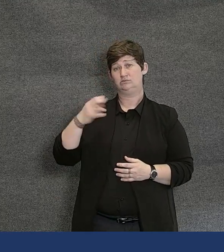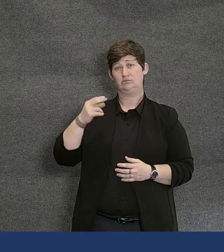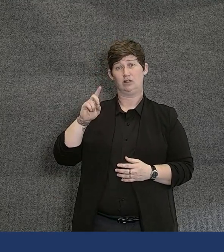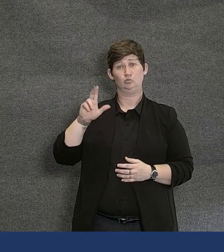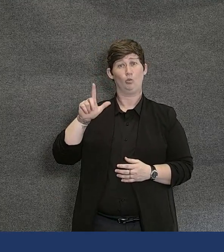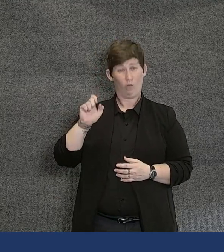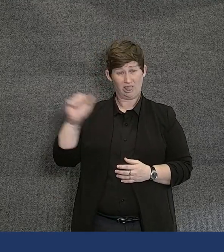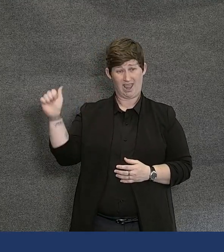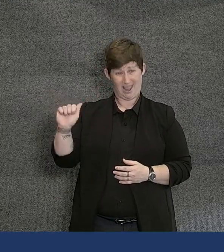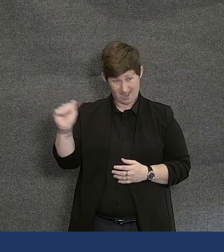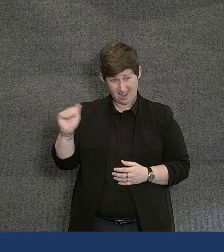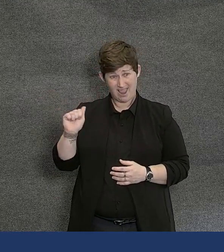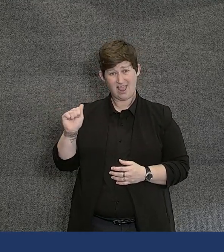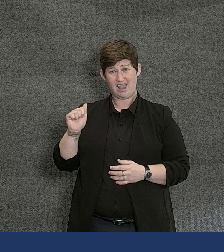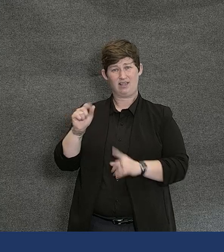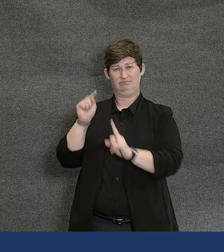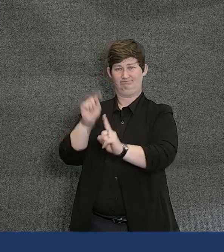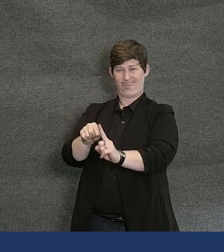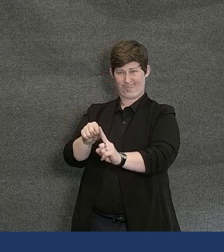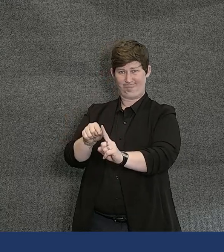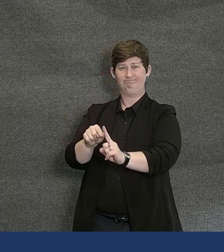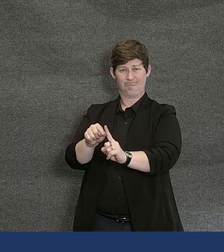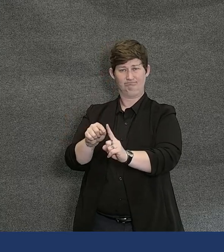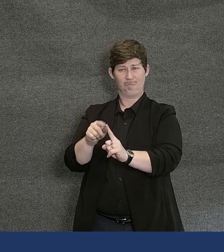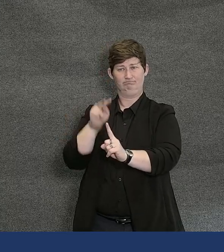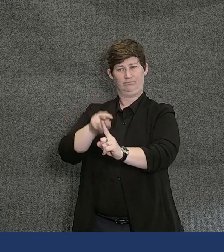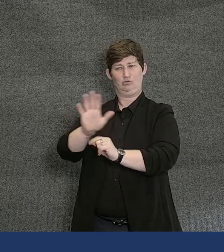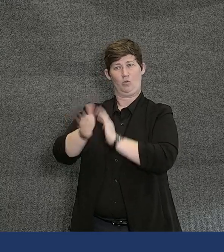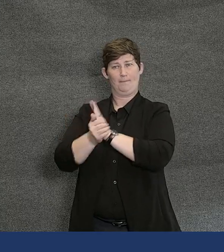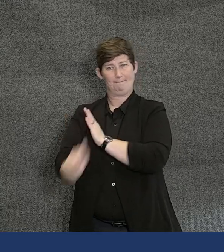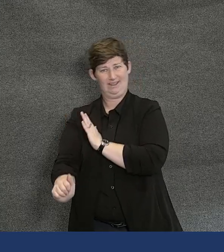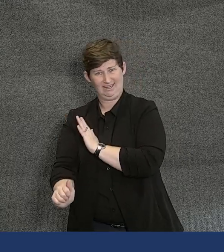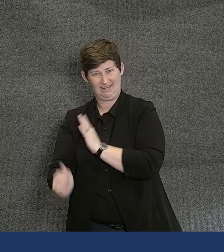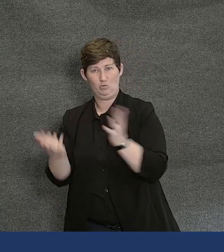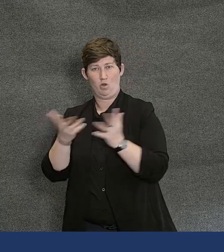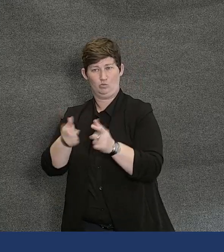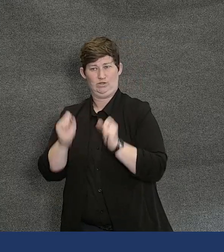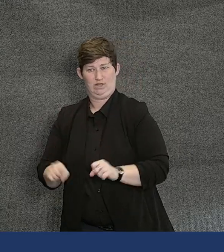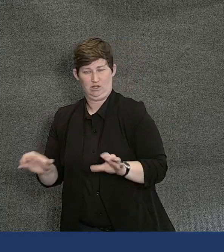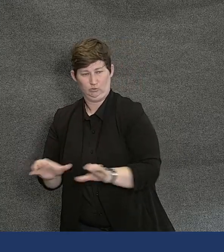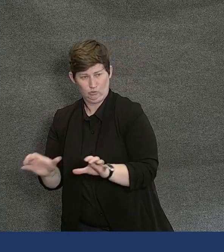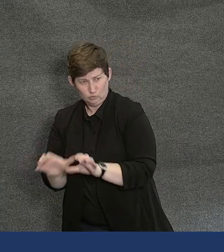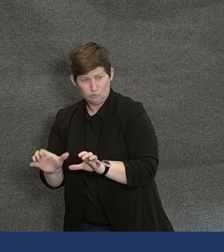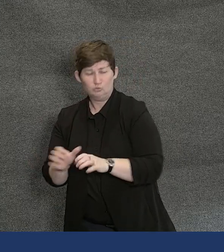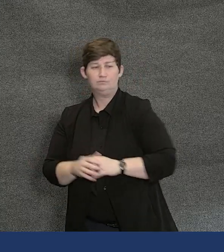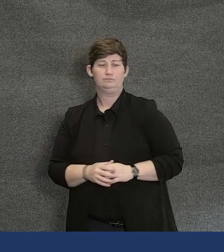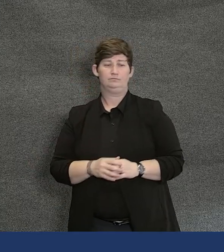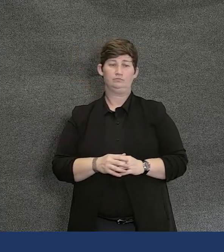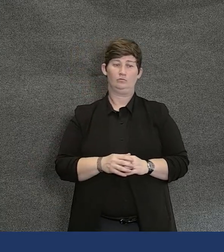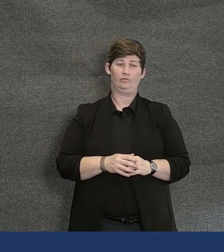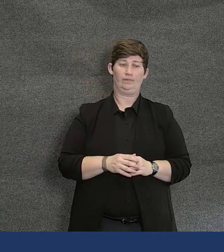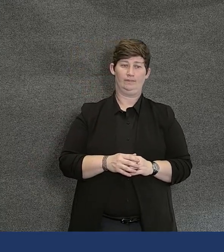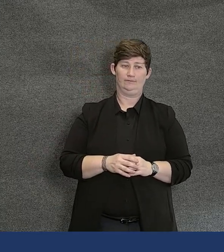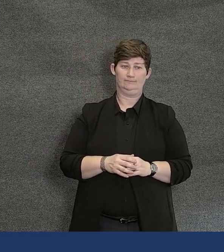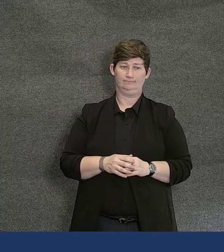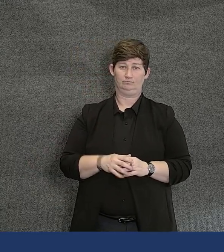One of the reasons why disability discrimination is a prejudice is it's not really asking the question,